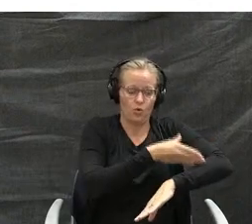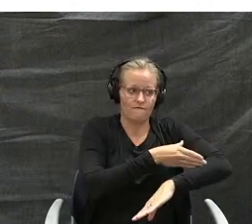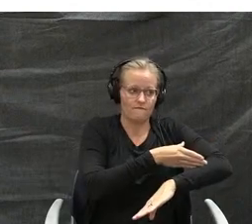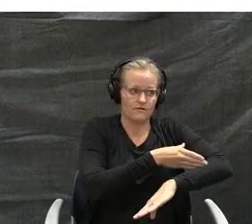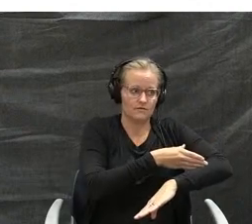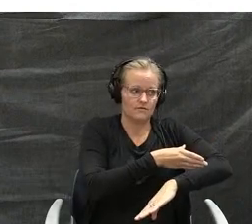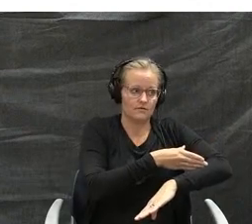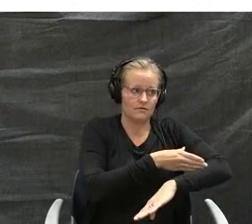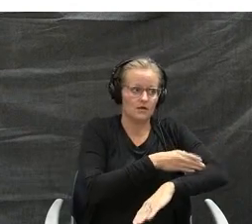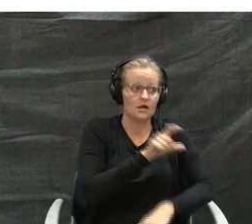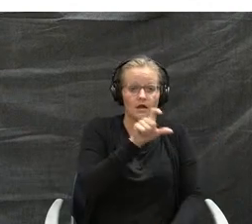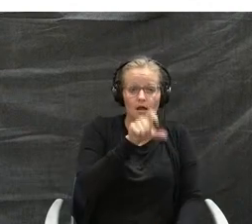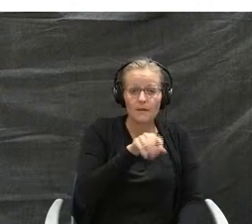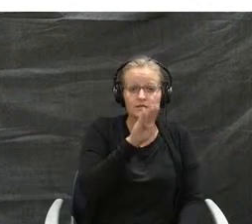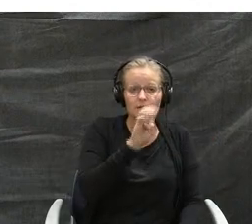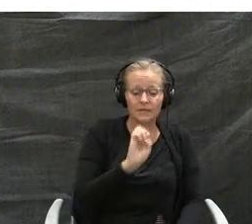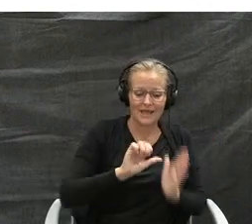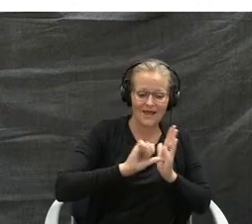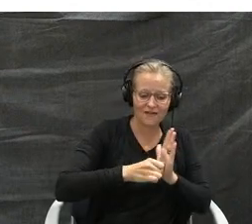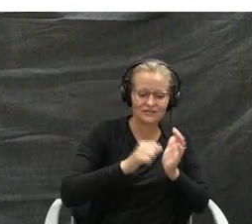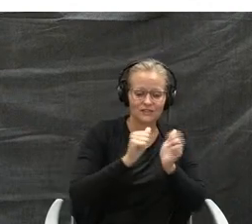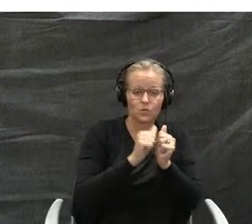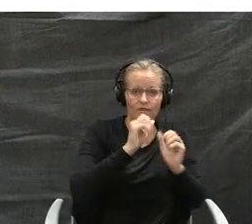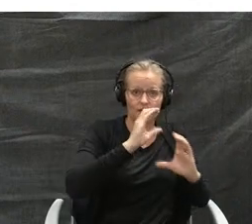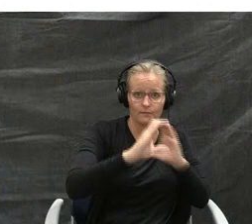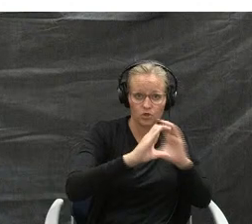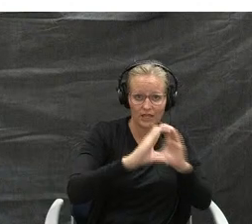There needs to be an emphasis on communication and support.